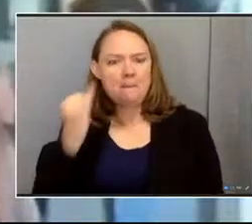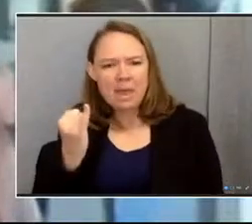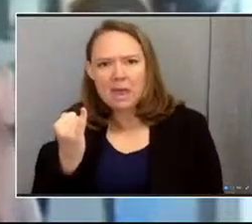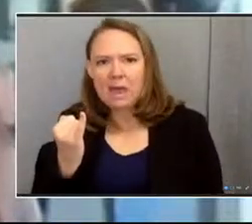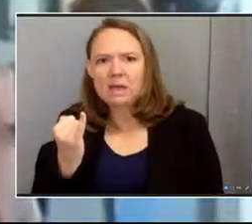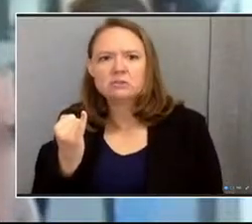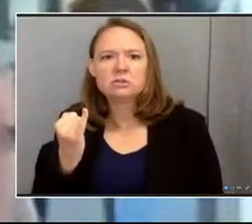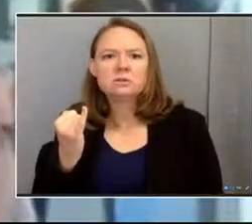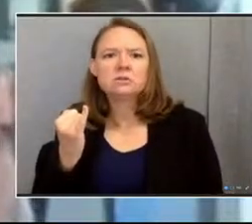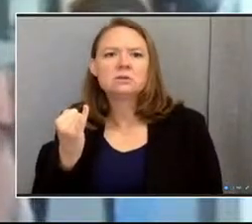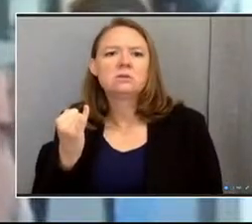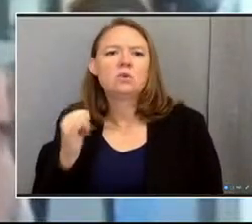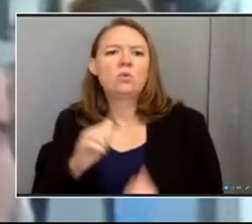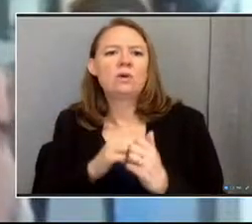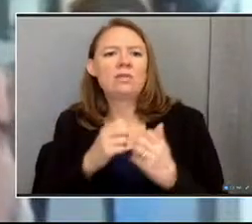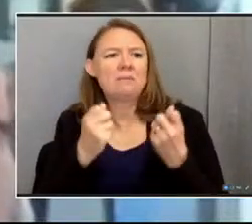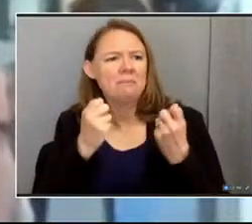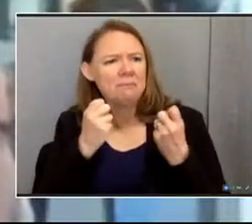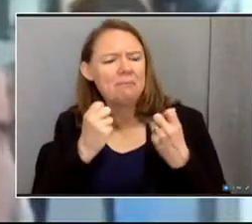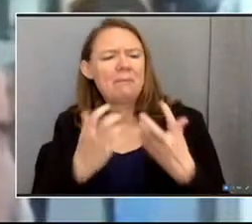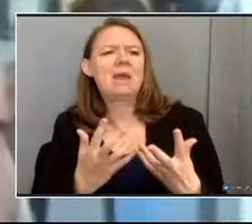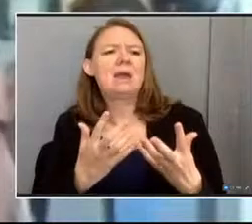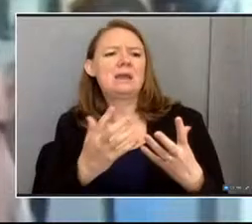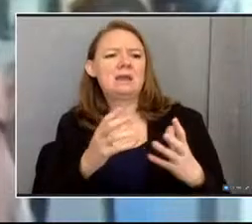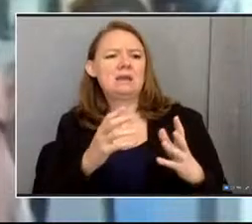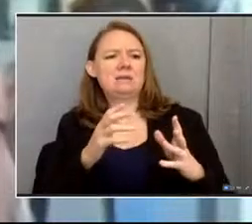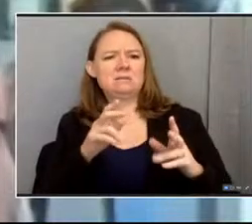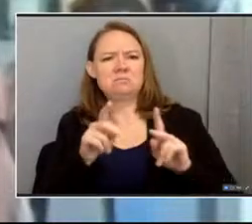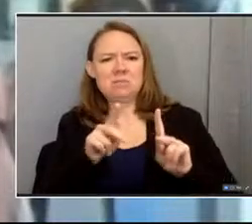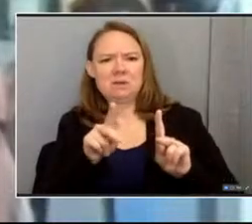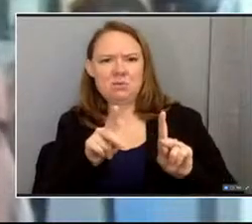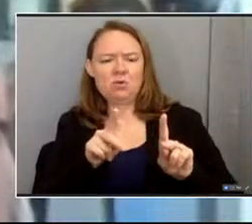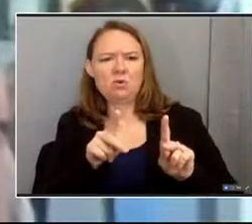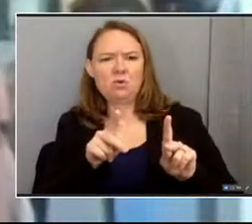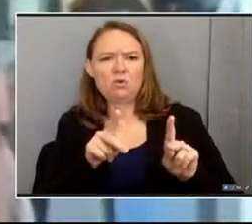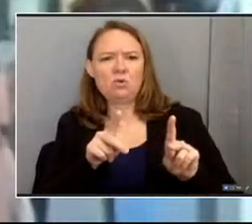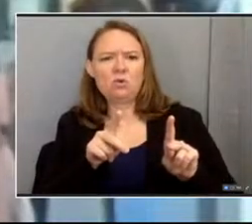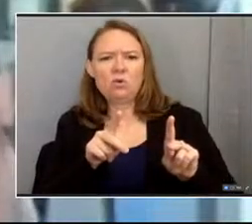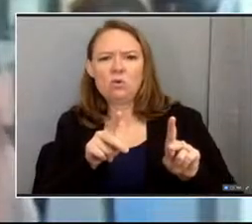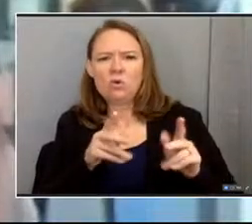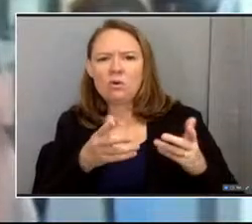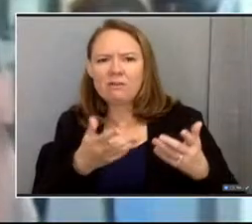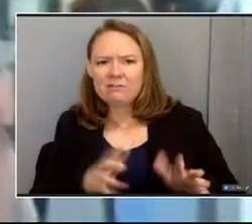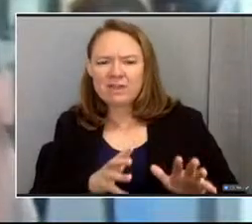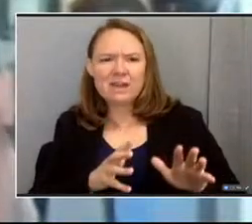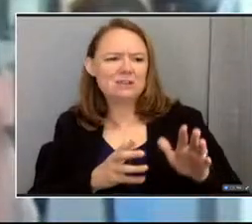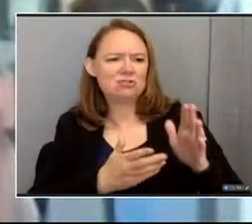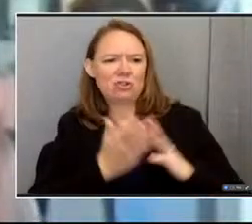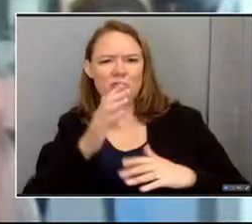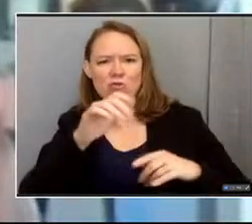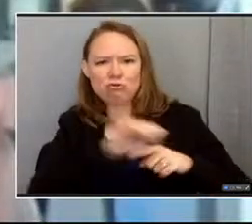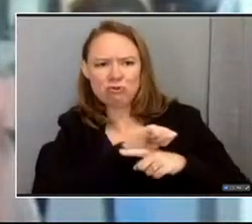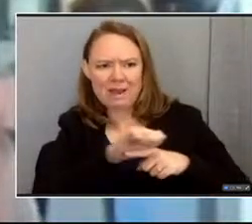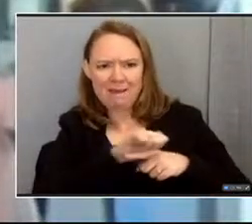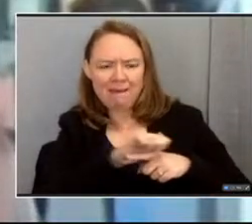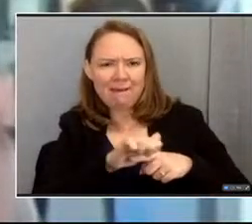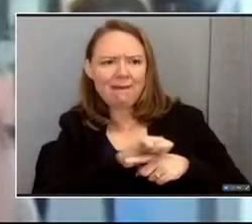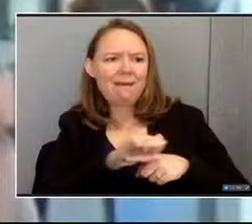vocalists coming to sing and perform including Emile Fernando, I would be able to be chosen to perform